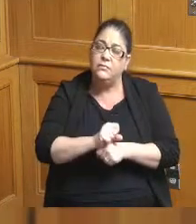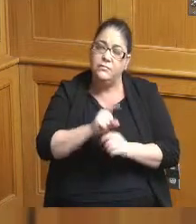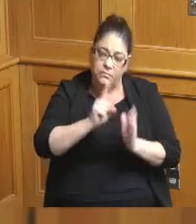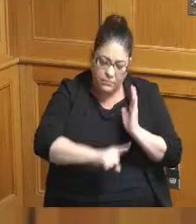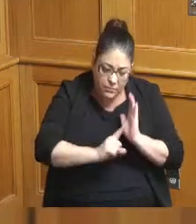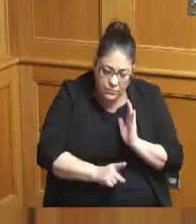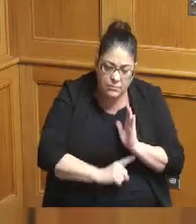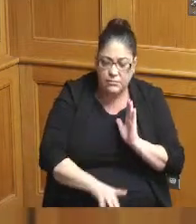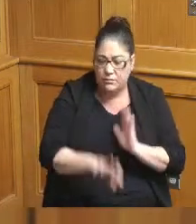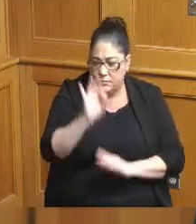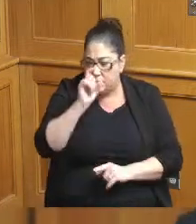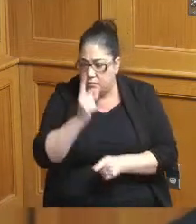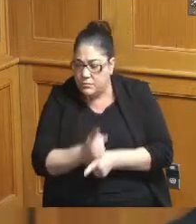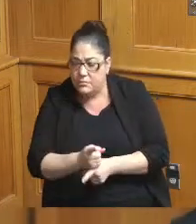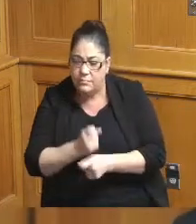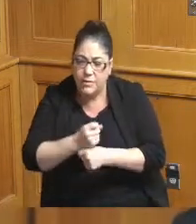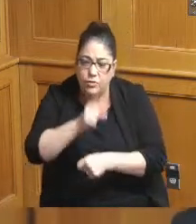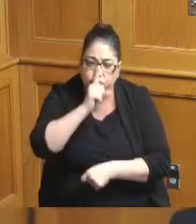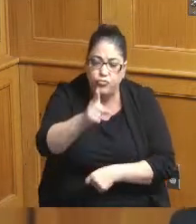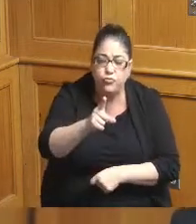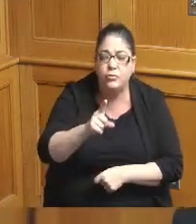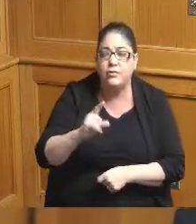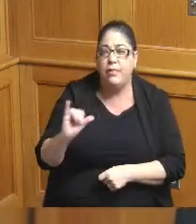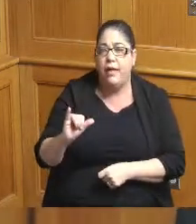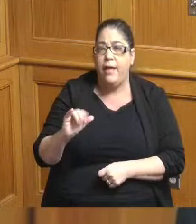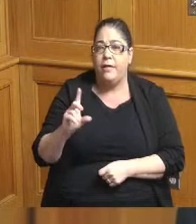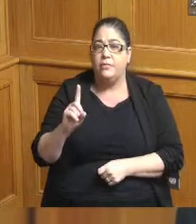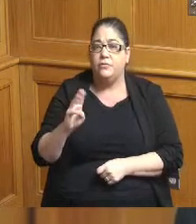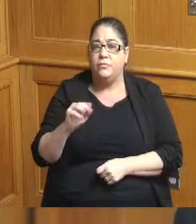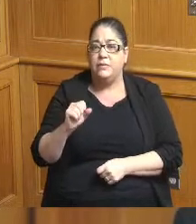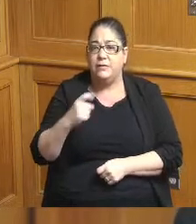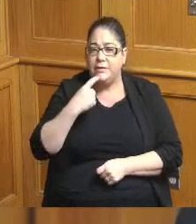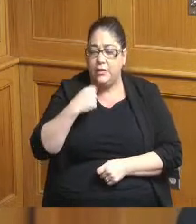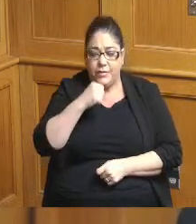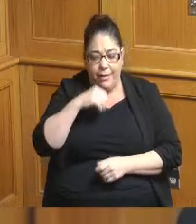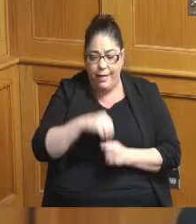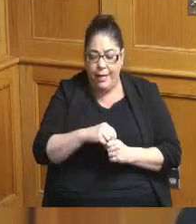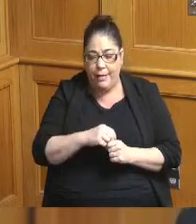as Commissioner Dumas said she was not in that majority but it was a decision of the Board to